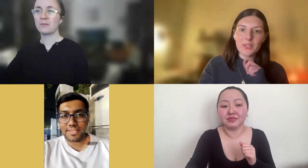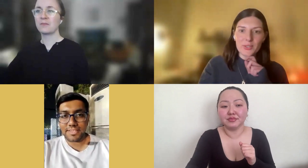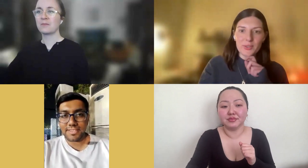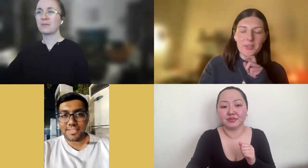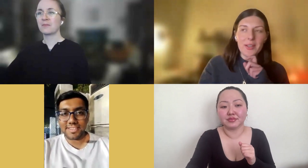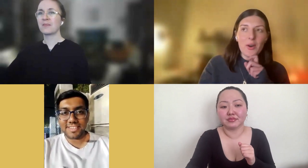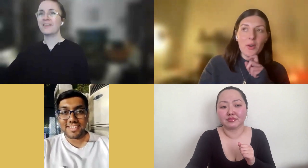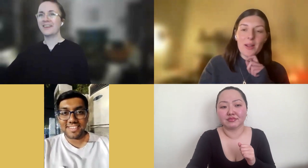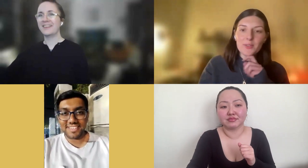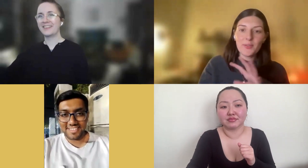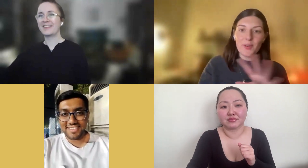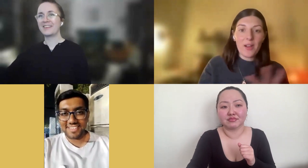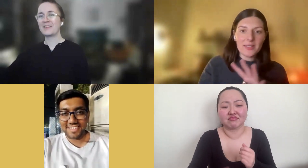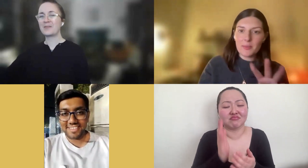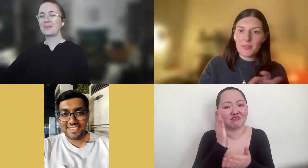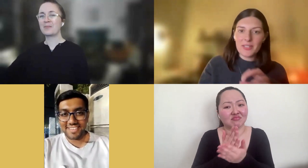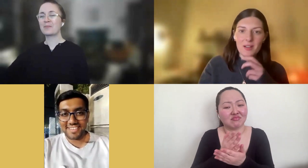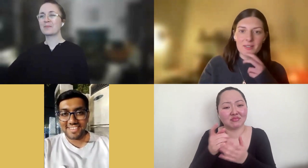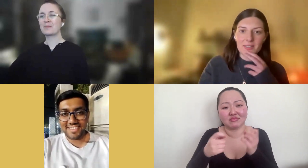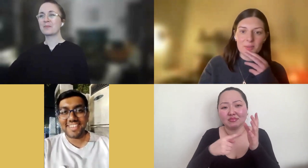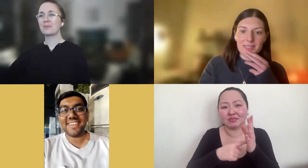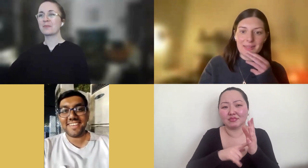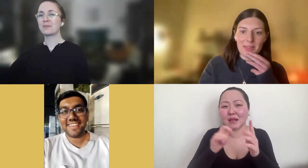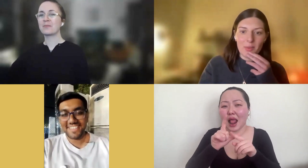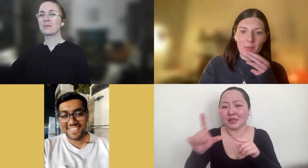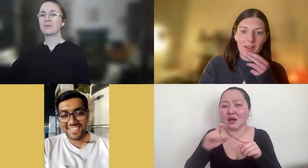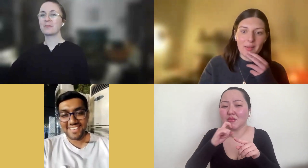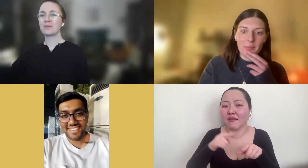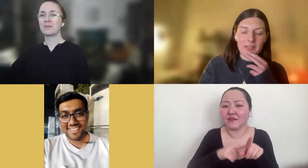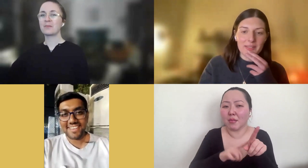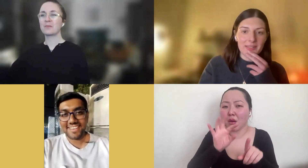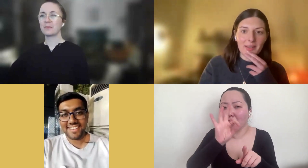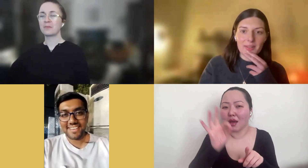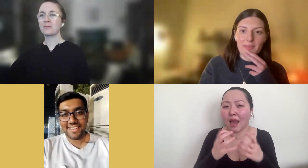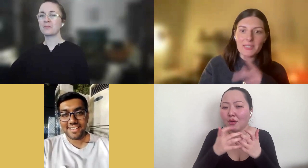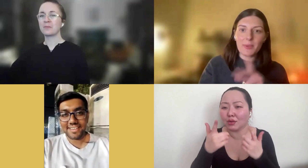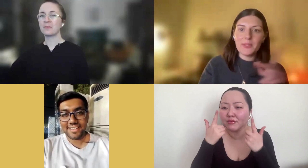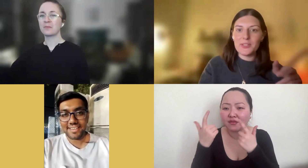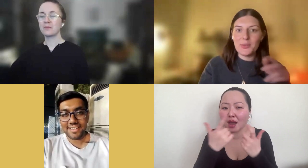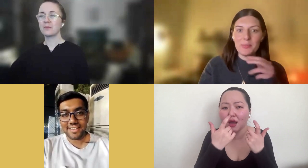follow-up question on how to find some of these artists or see some of their work. Having spoken